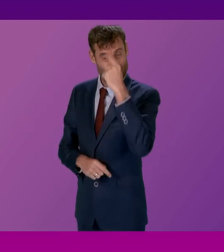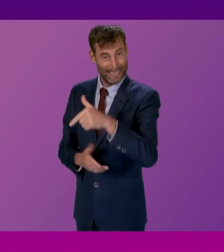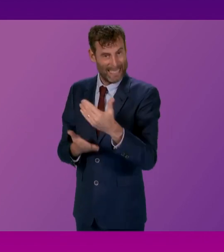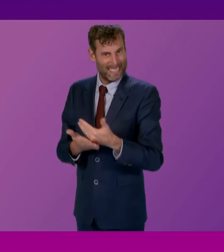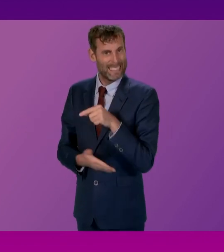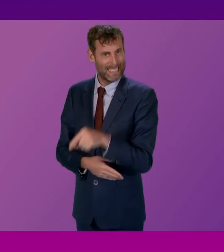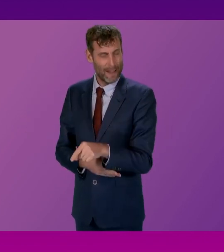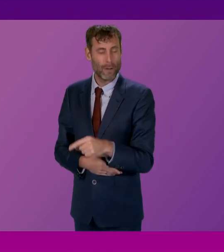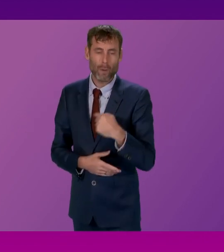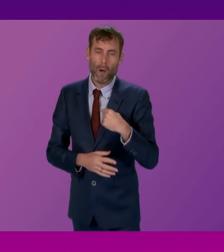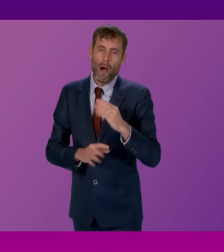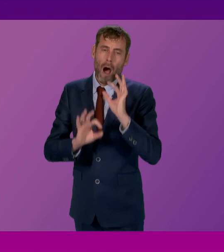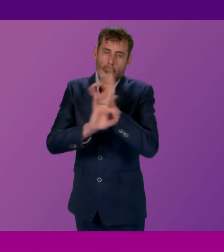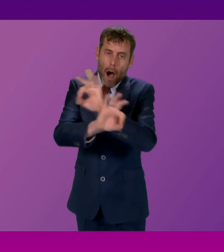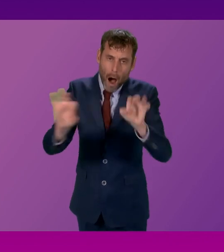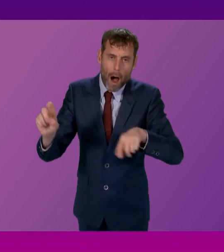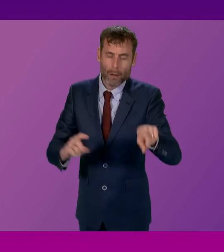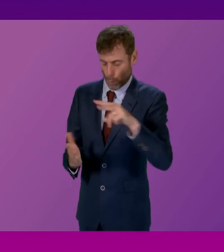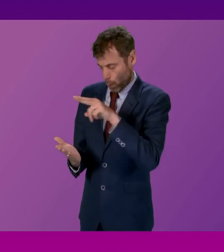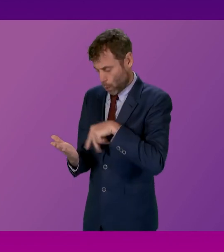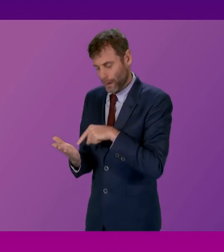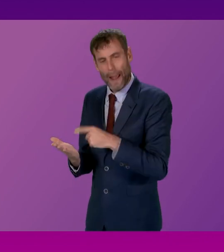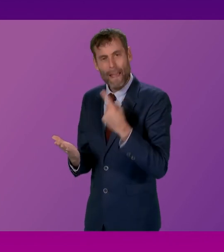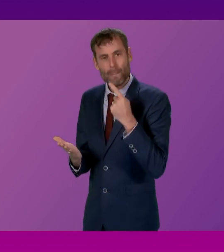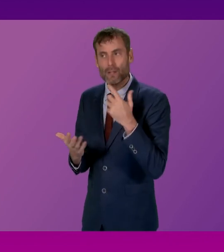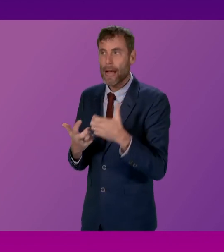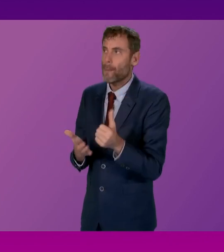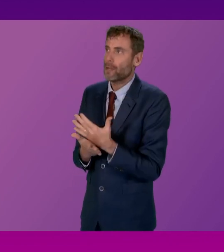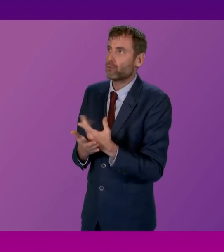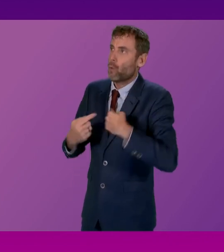I encourage everyone to familiarise themselves with those campaigns and the firework code.